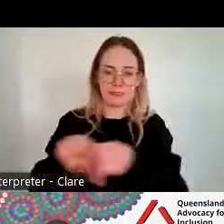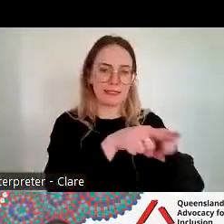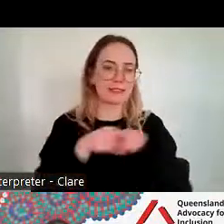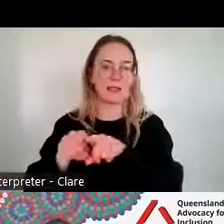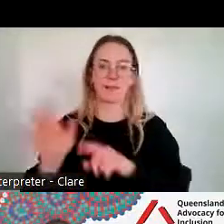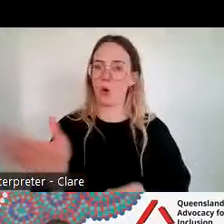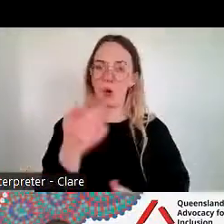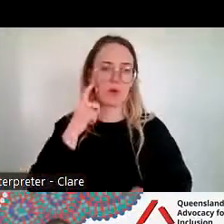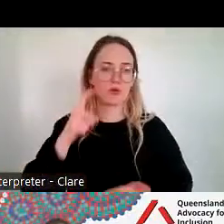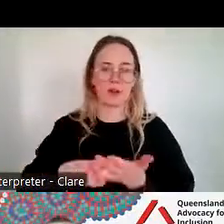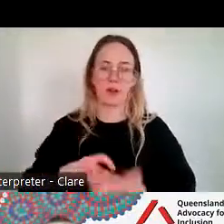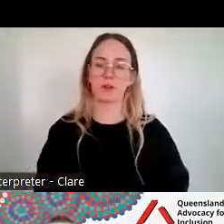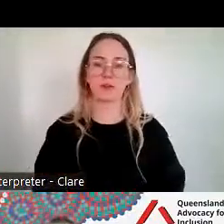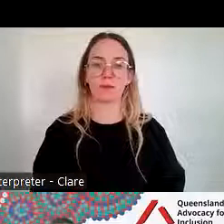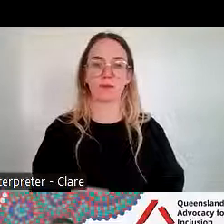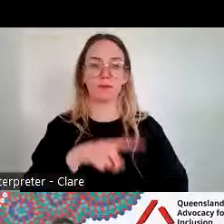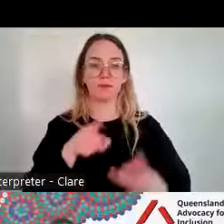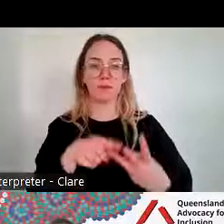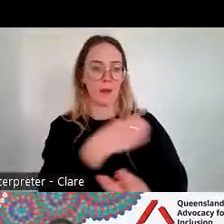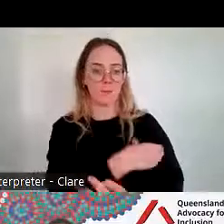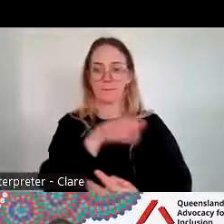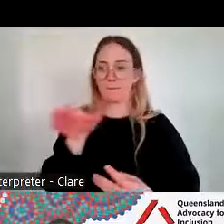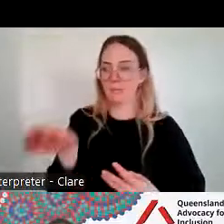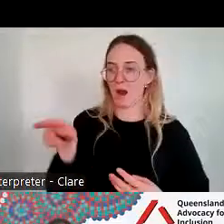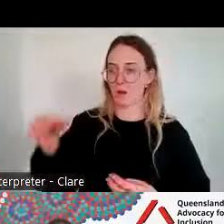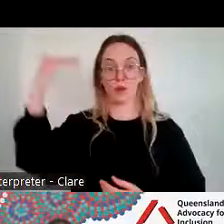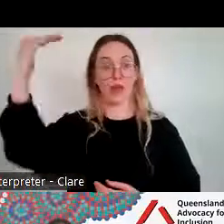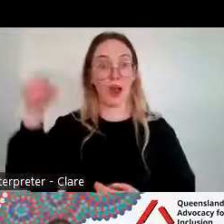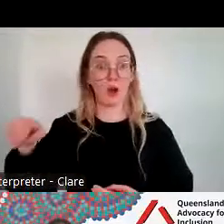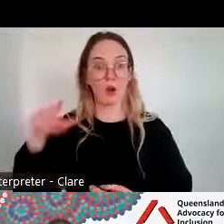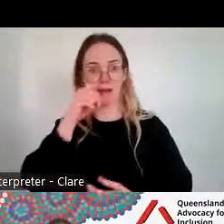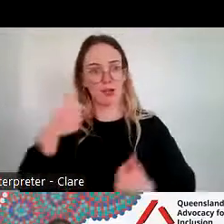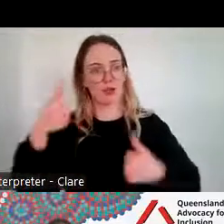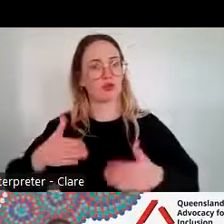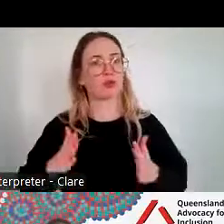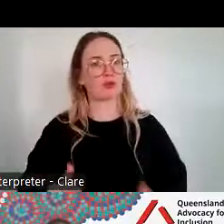Thirdly, empowering the adult to exercise those human rights and freedoms. Maintaining the adult's